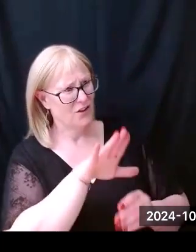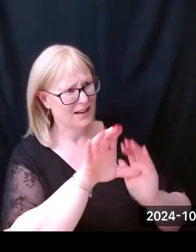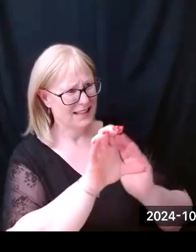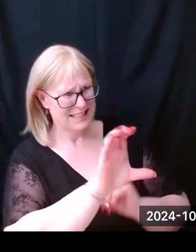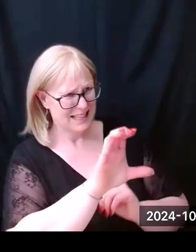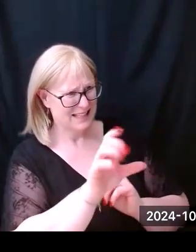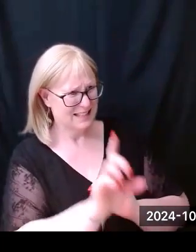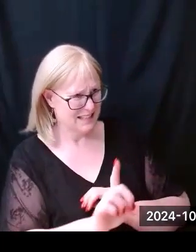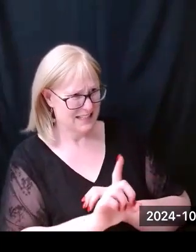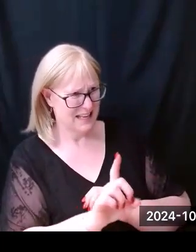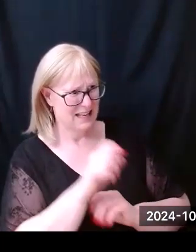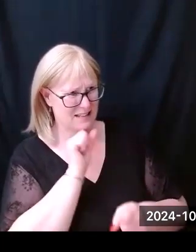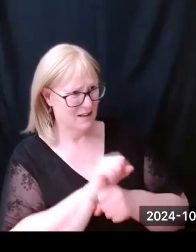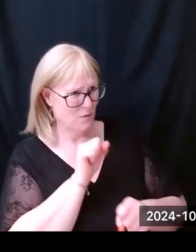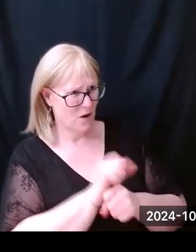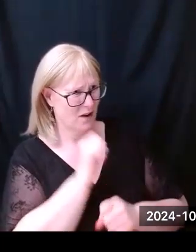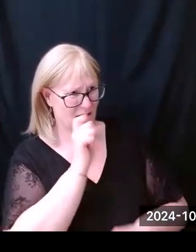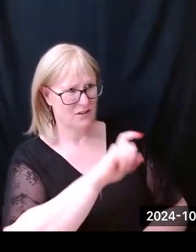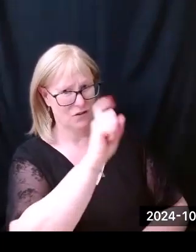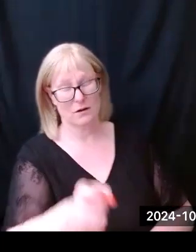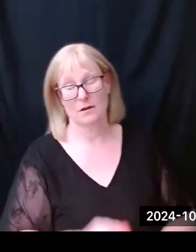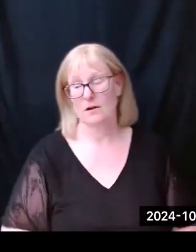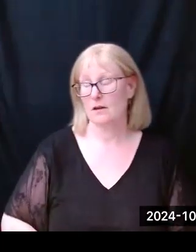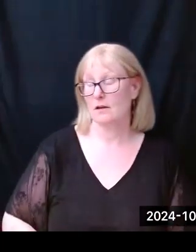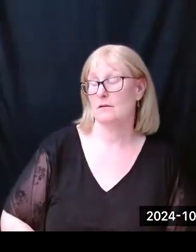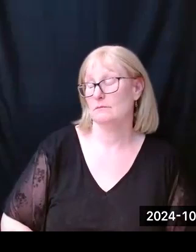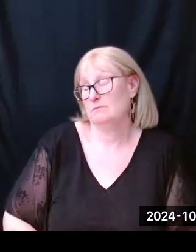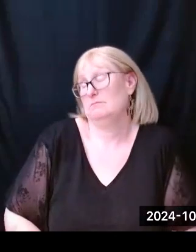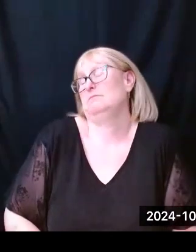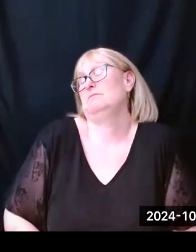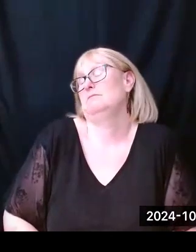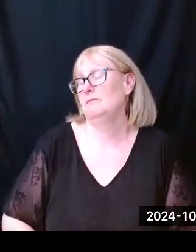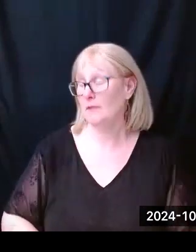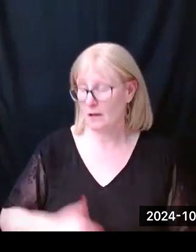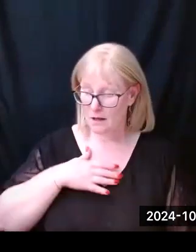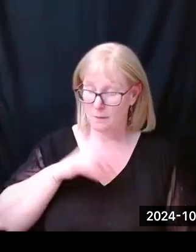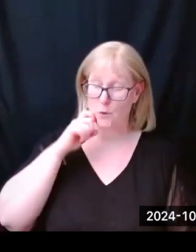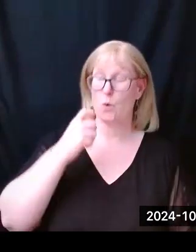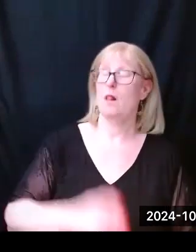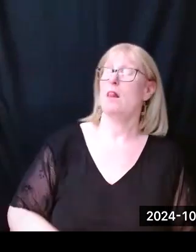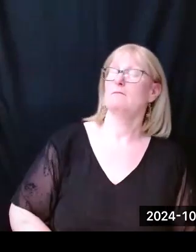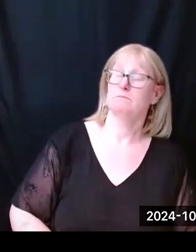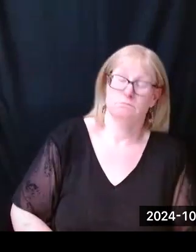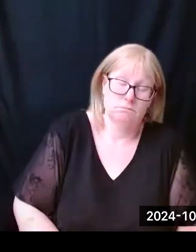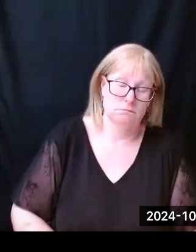all your assignments. What's up? And they're like, I'm cool with it. And all of a sudden, like you start getting that eyebrow twitch, and